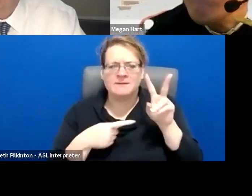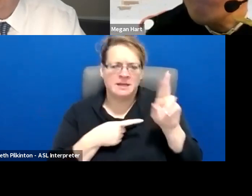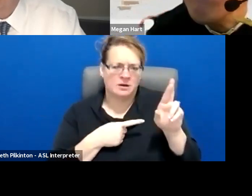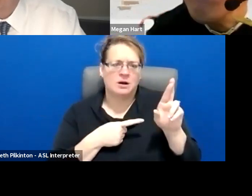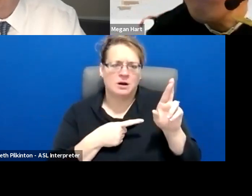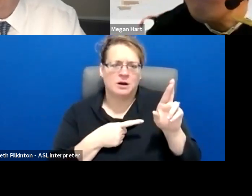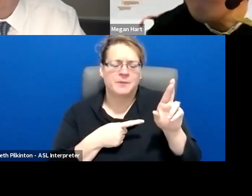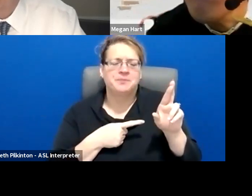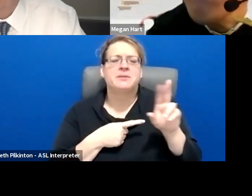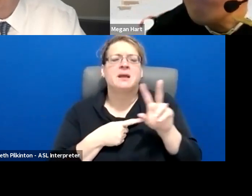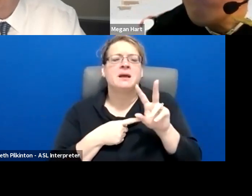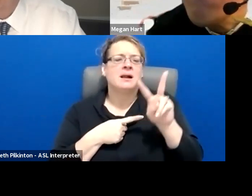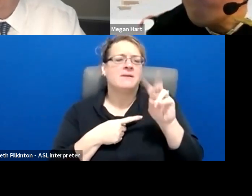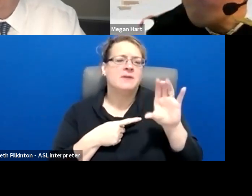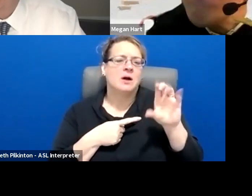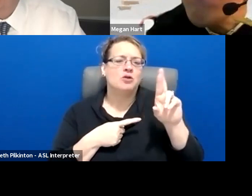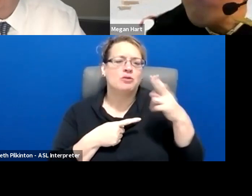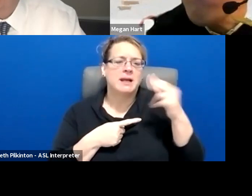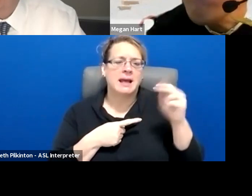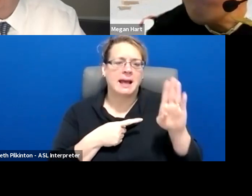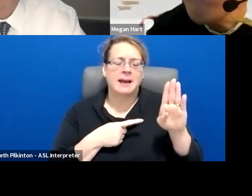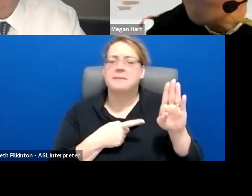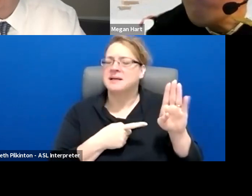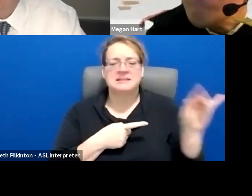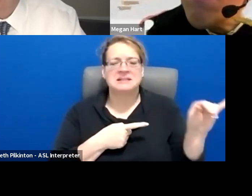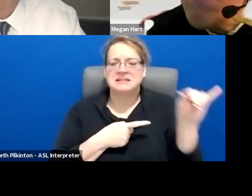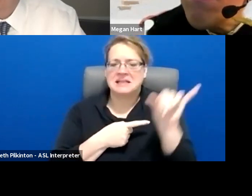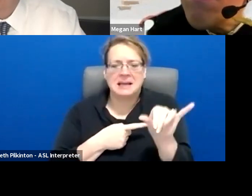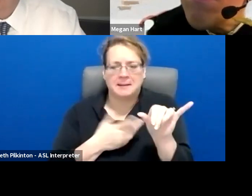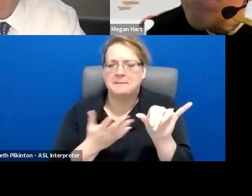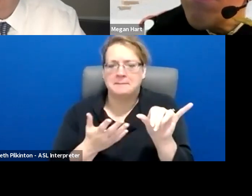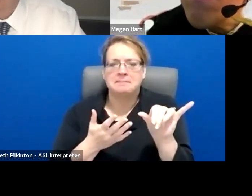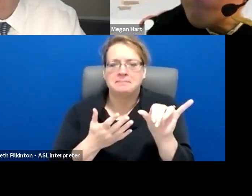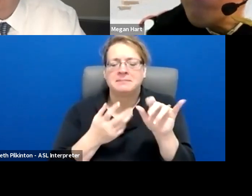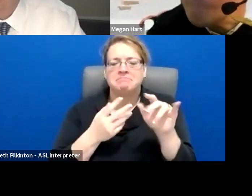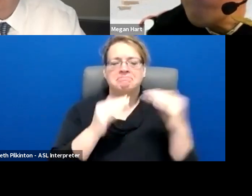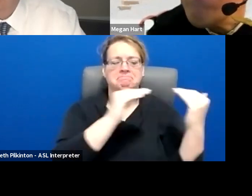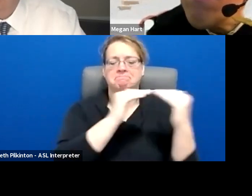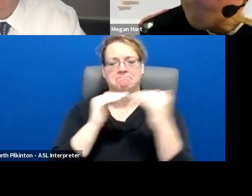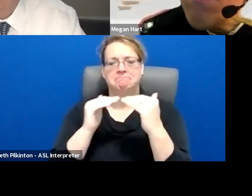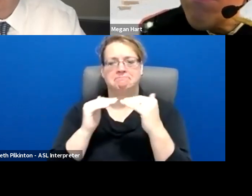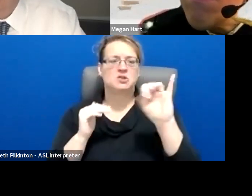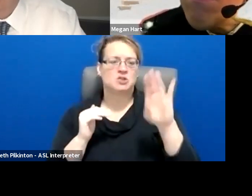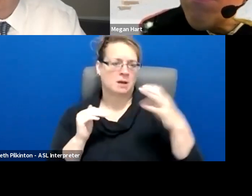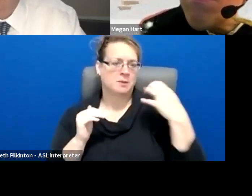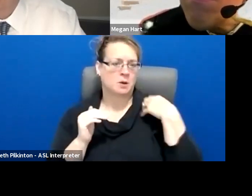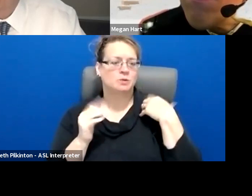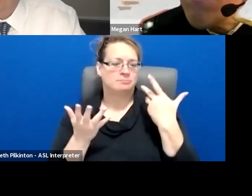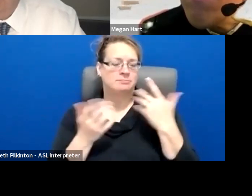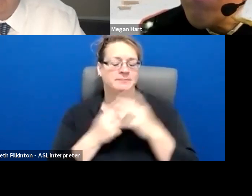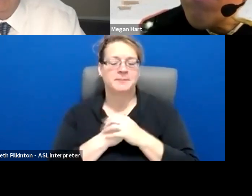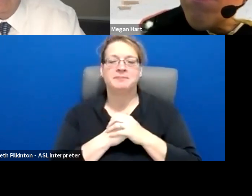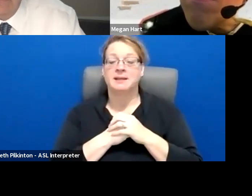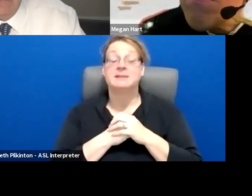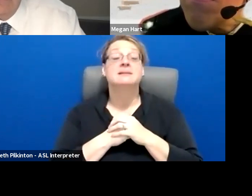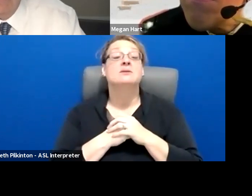It is not required, it is an option for our teams to have an internal coach.